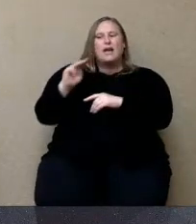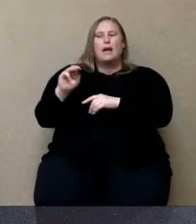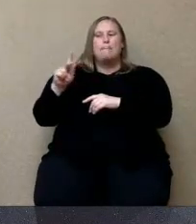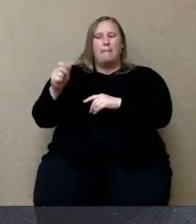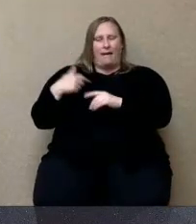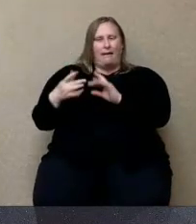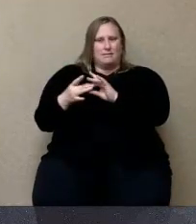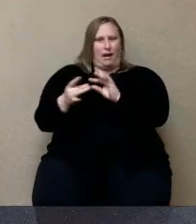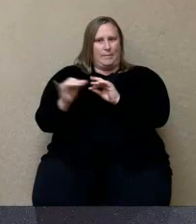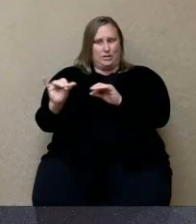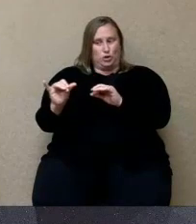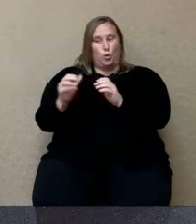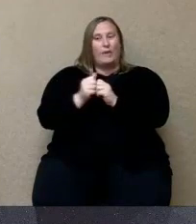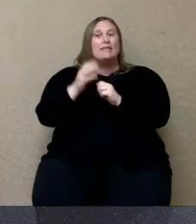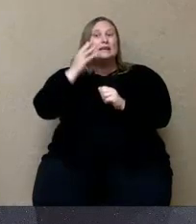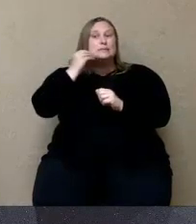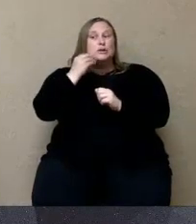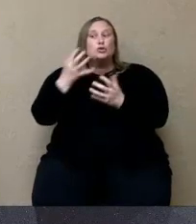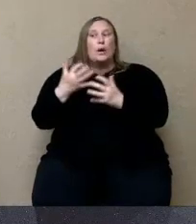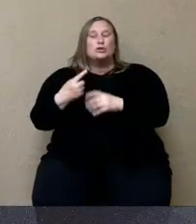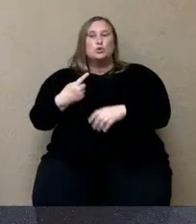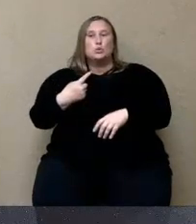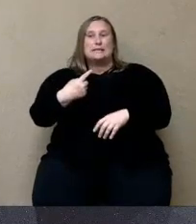experience with wanting to say what he wants to say and also